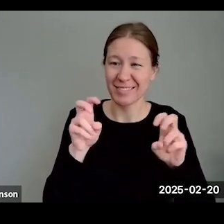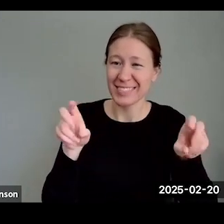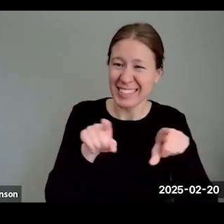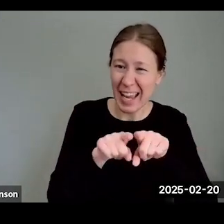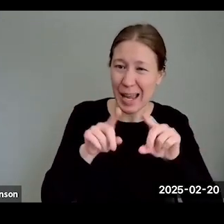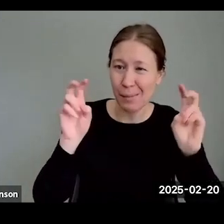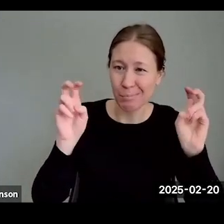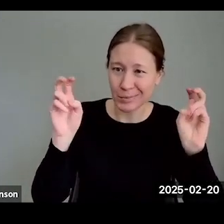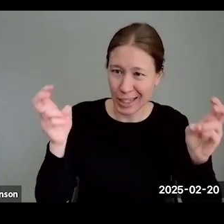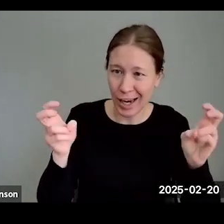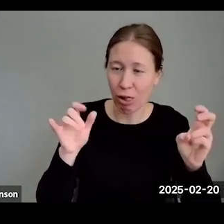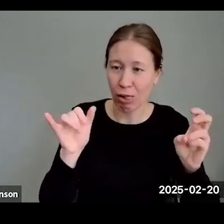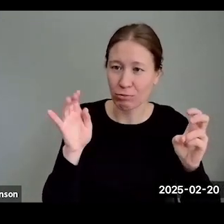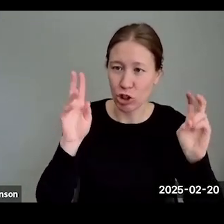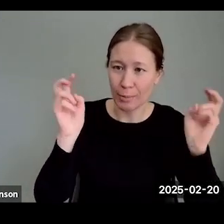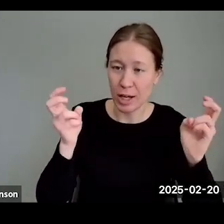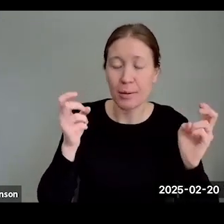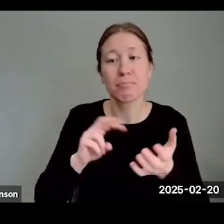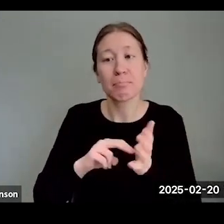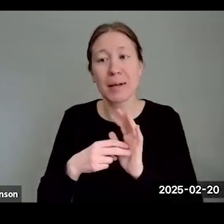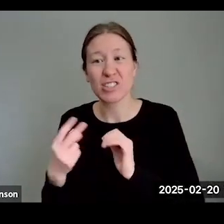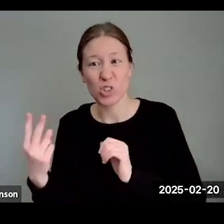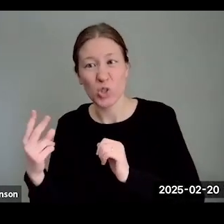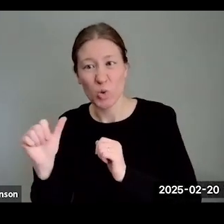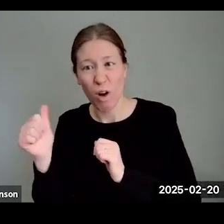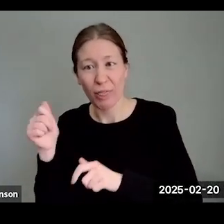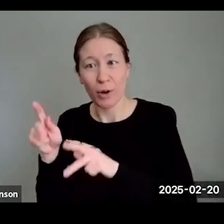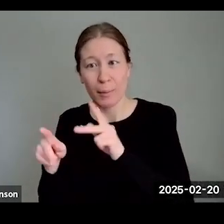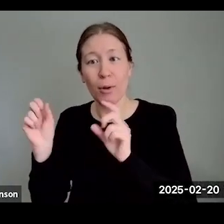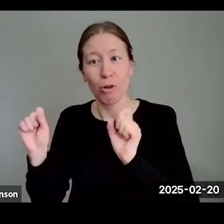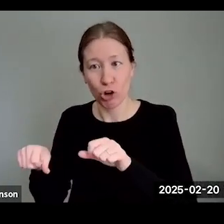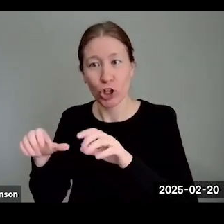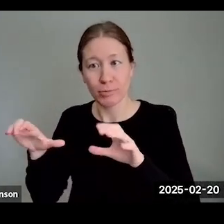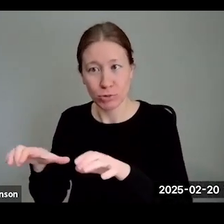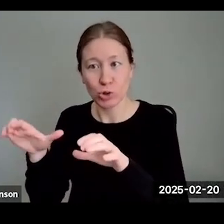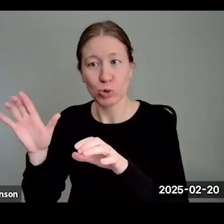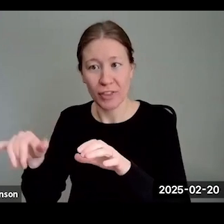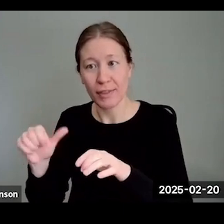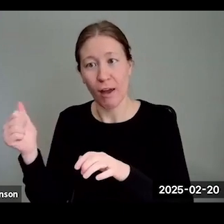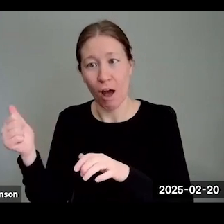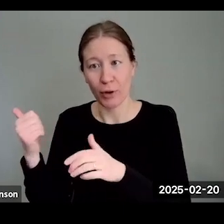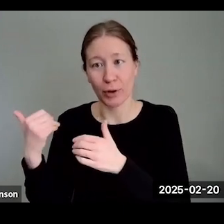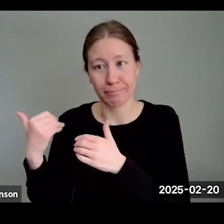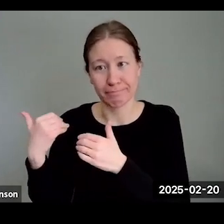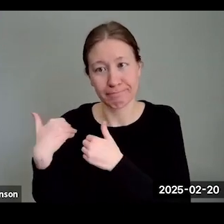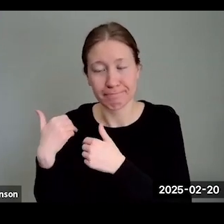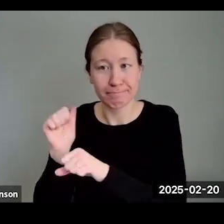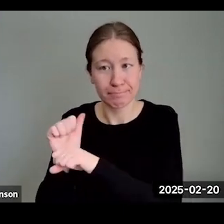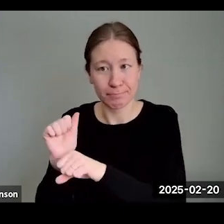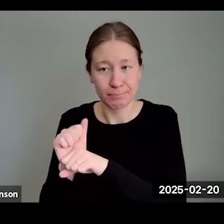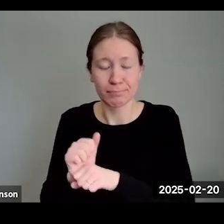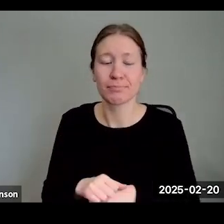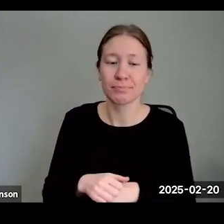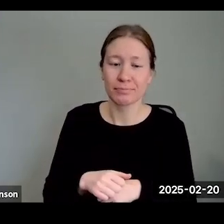who could assist with many of the tasks above. With that background information, I'll give it back over to Erin, for our next poll.